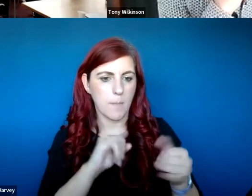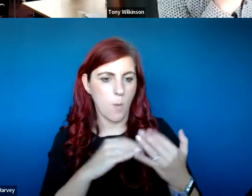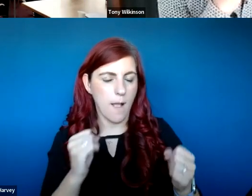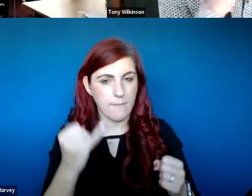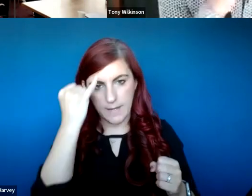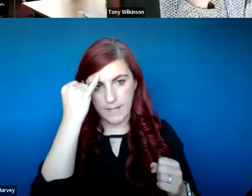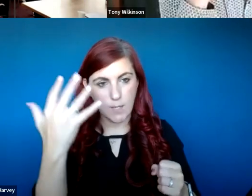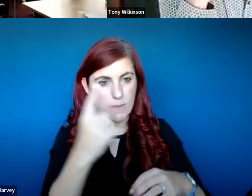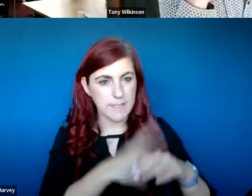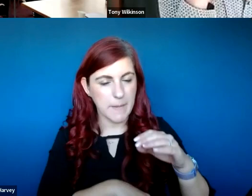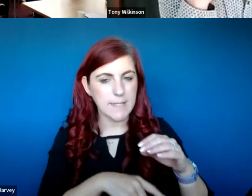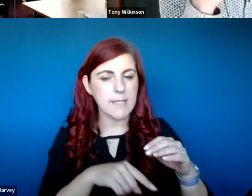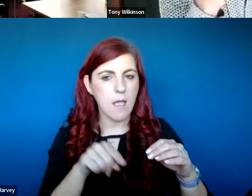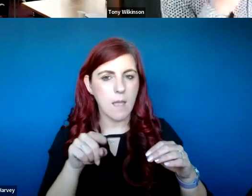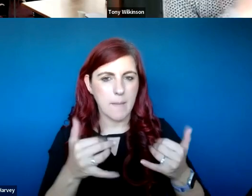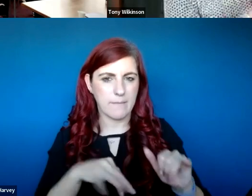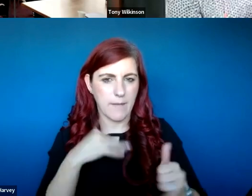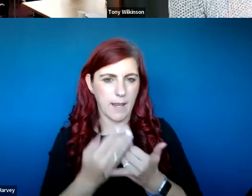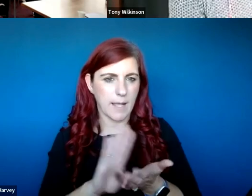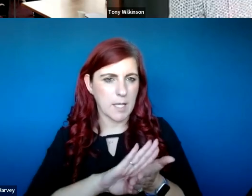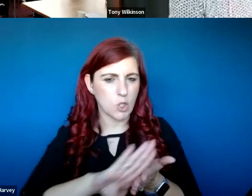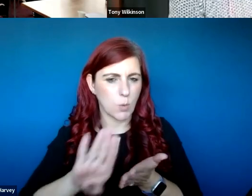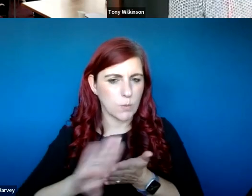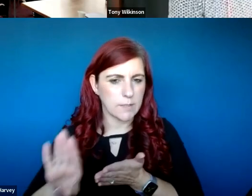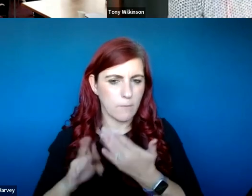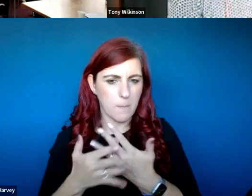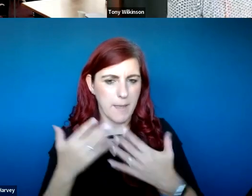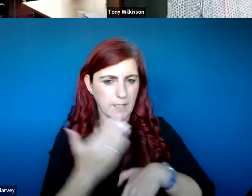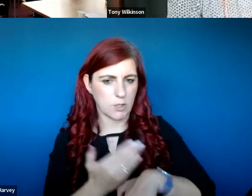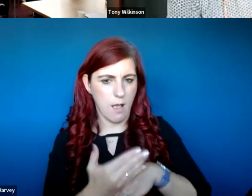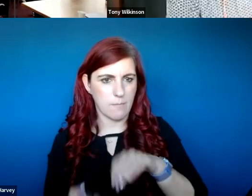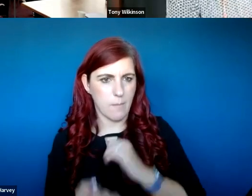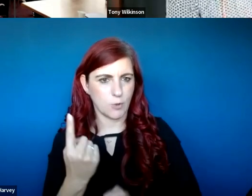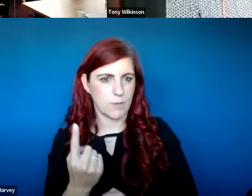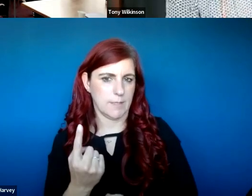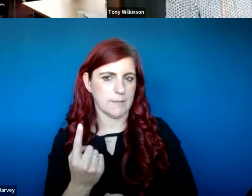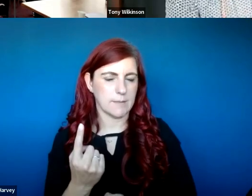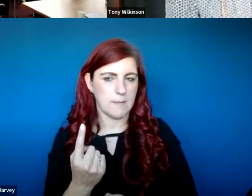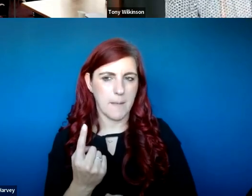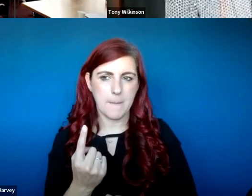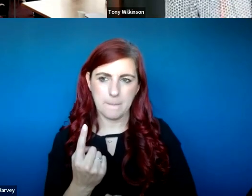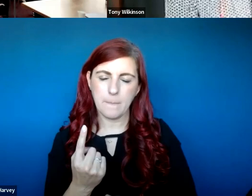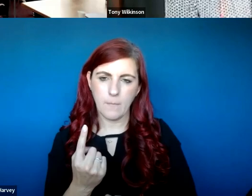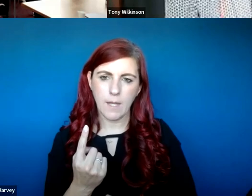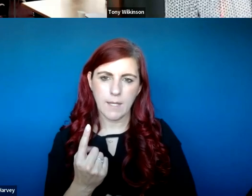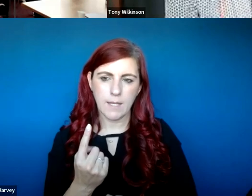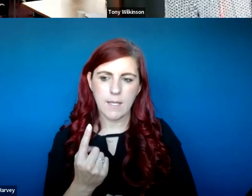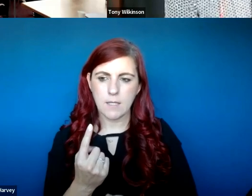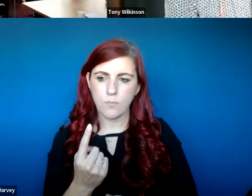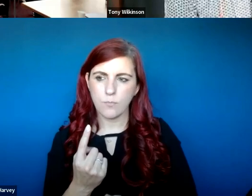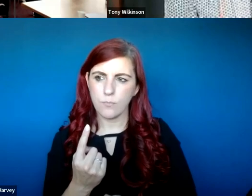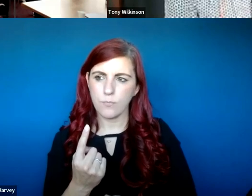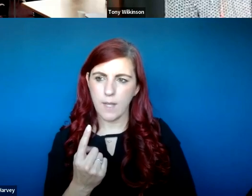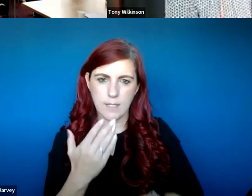feel as if they are excluded from any job opportunities, if the job application